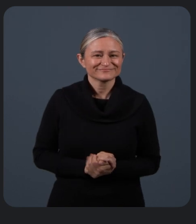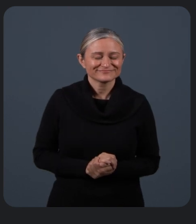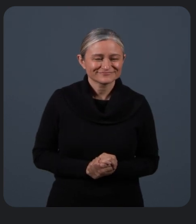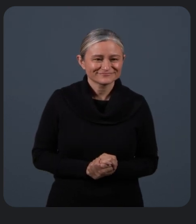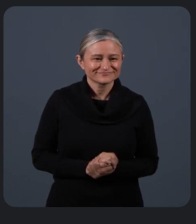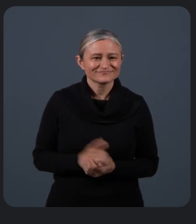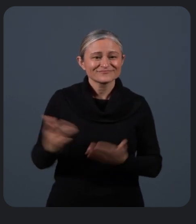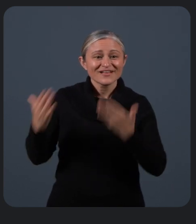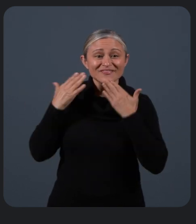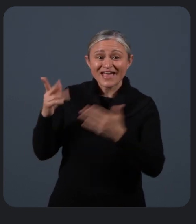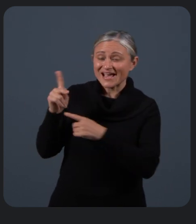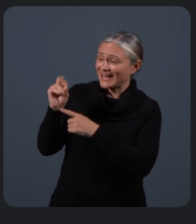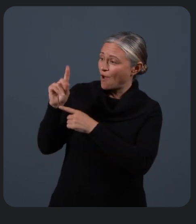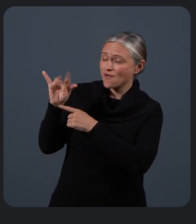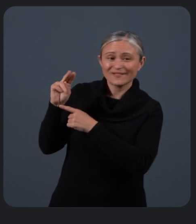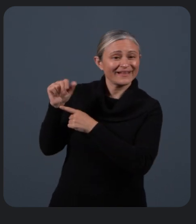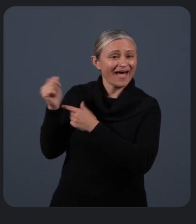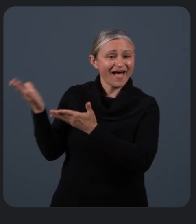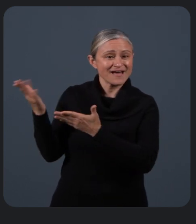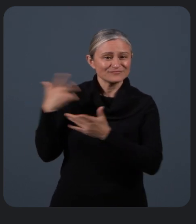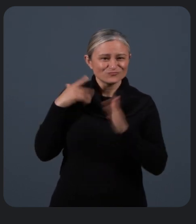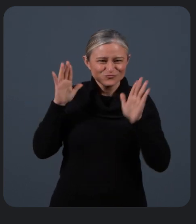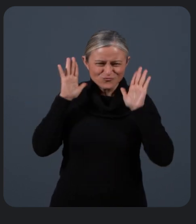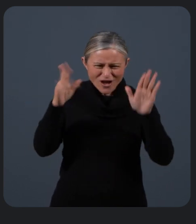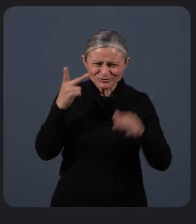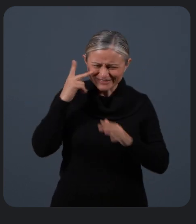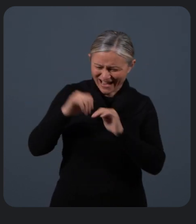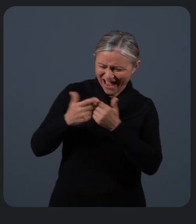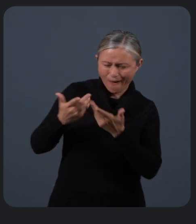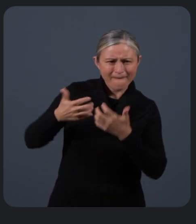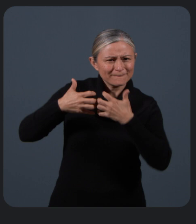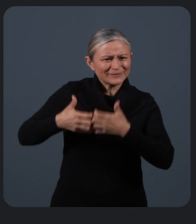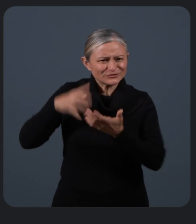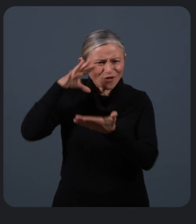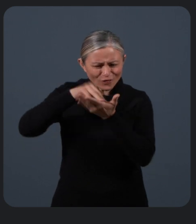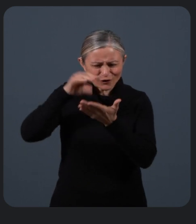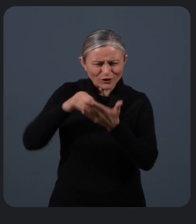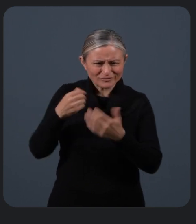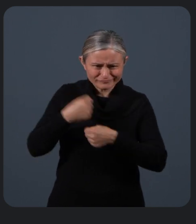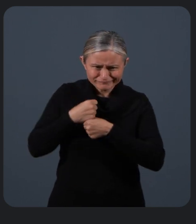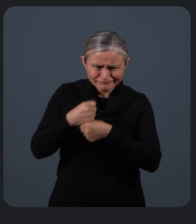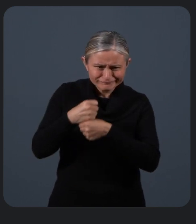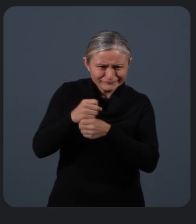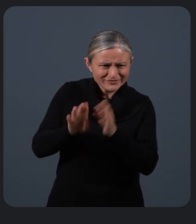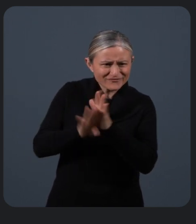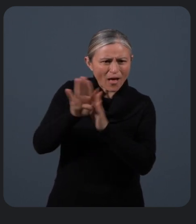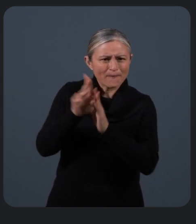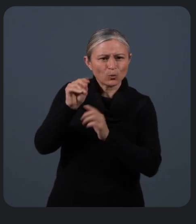Thanks, Karolina. It's great to see how machine learning is making developer tools more powerful.